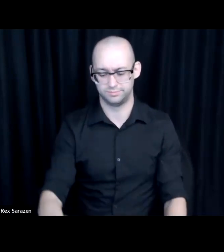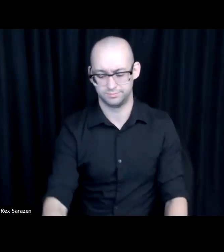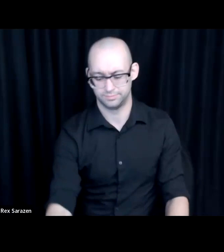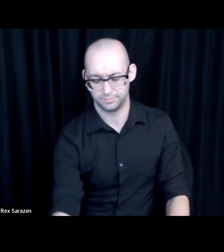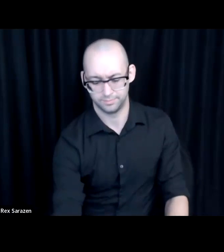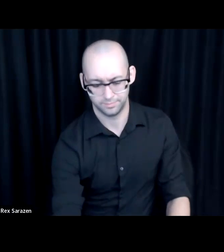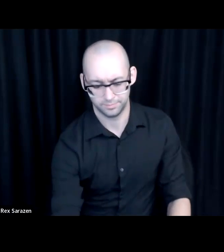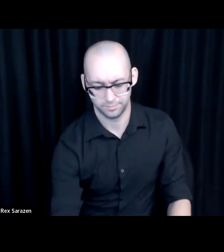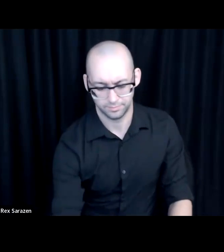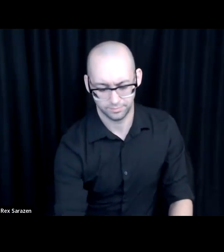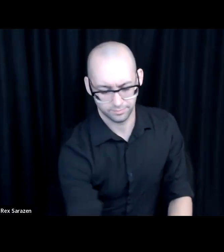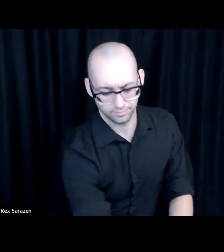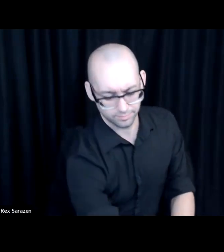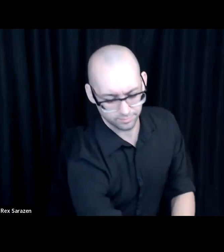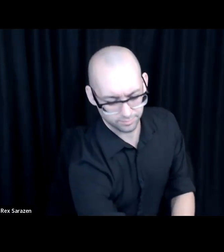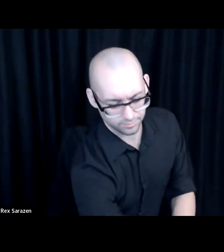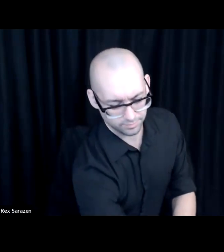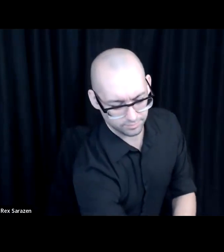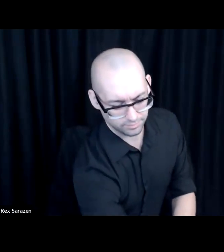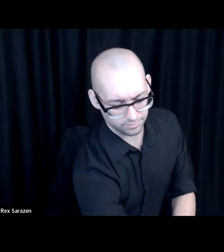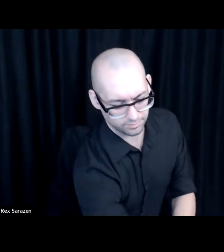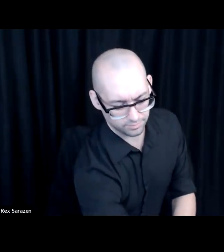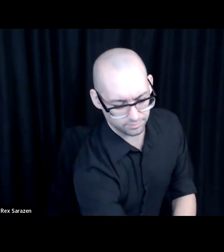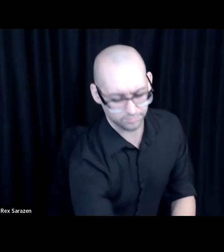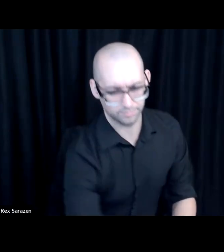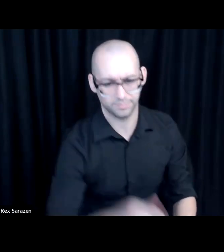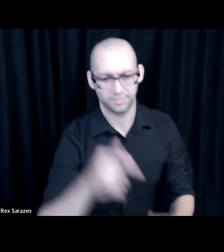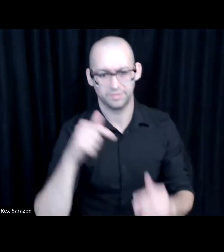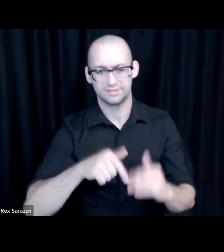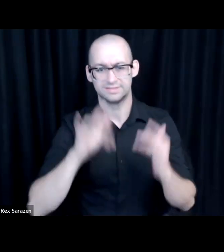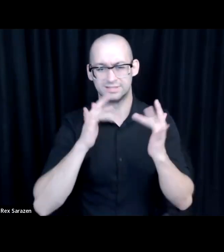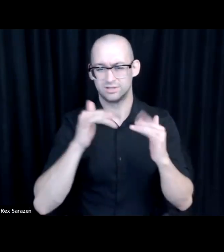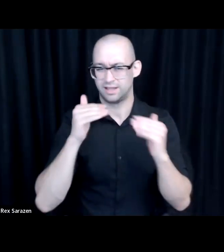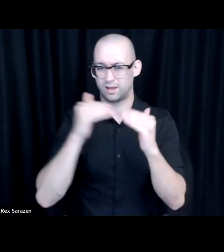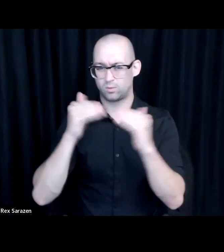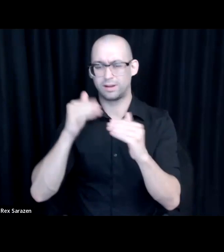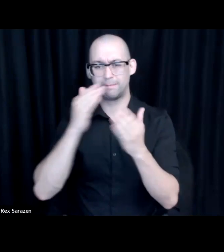the digital equity piece comes in, you know, as you start to build. And after you start to deploy